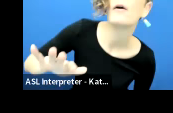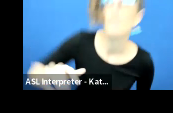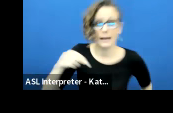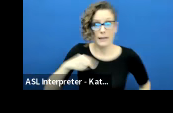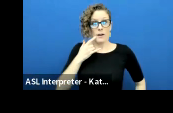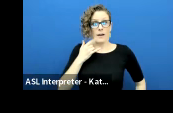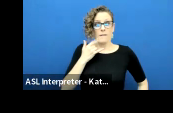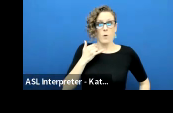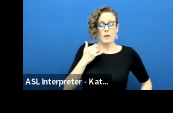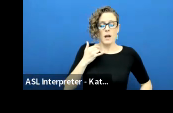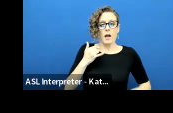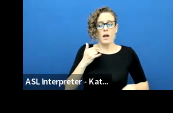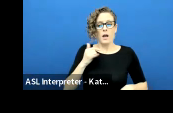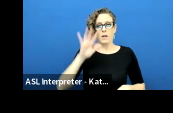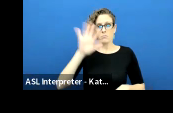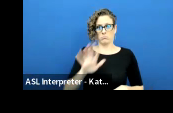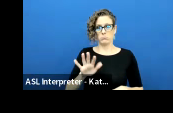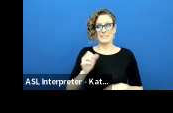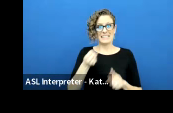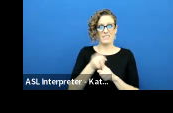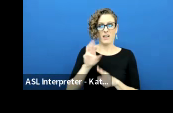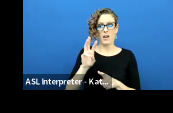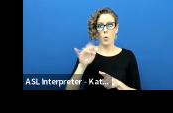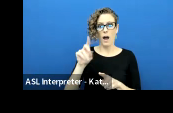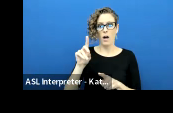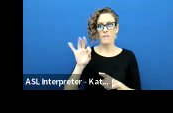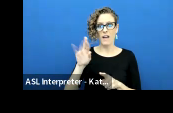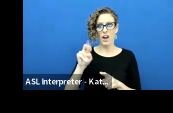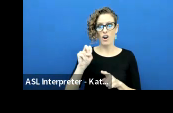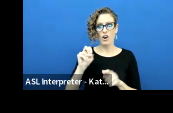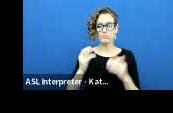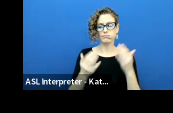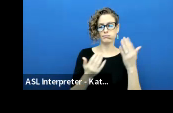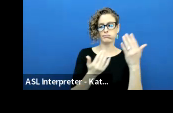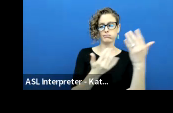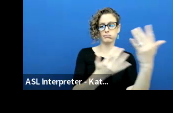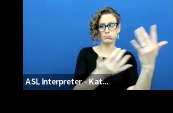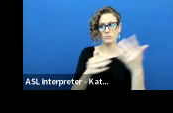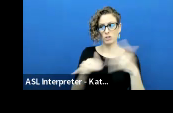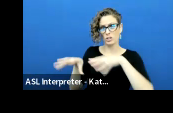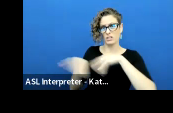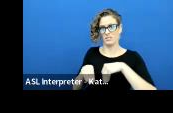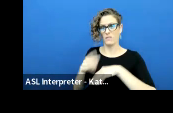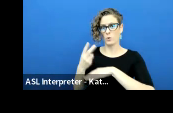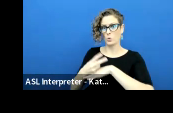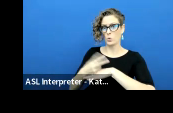certain places during Wildfire season where you might be two three days without power and um yeah